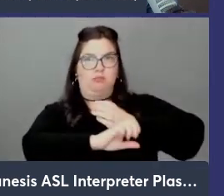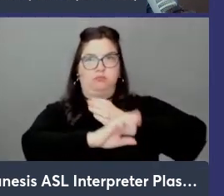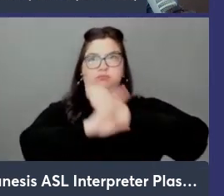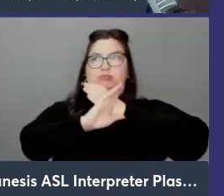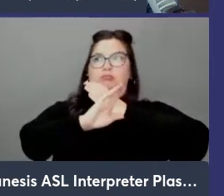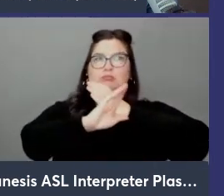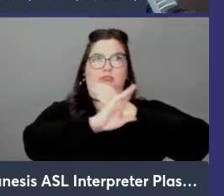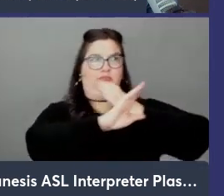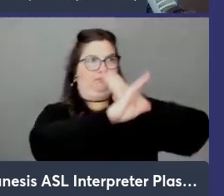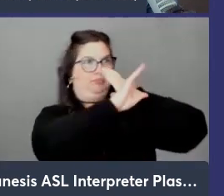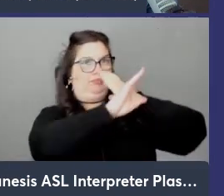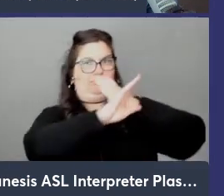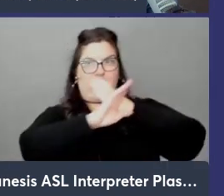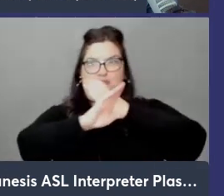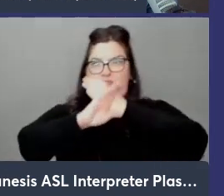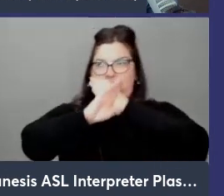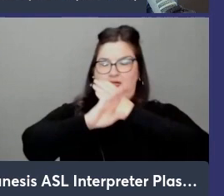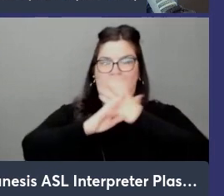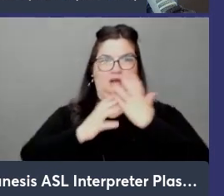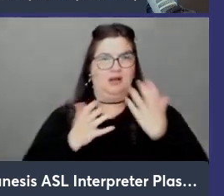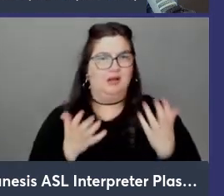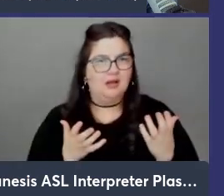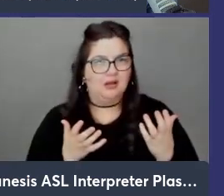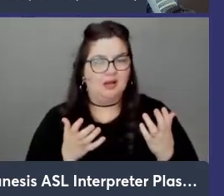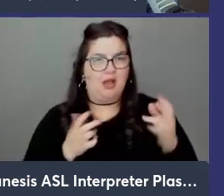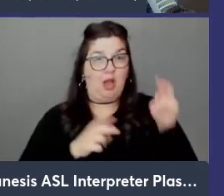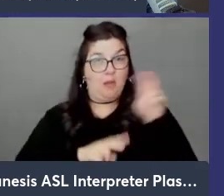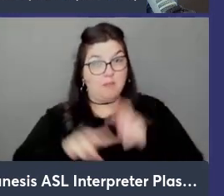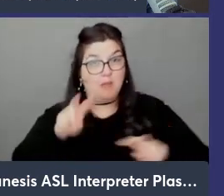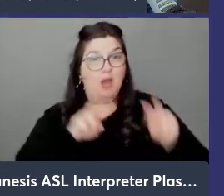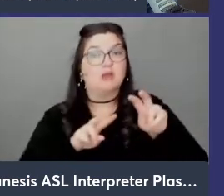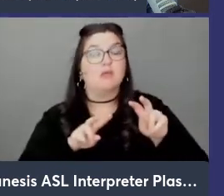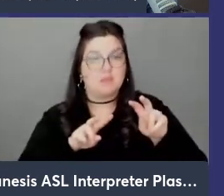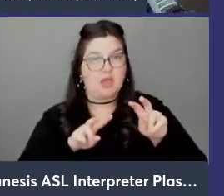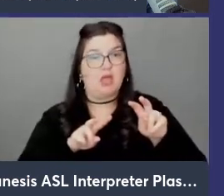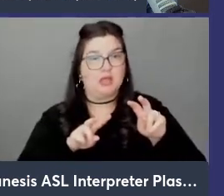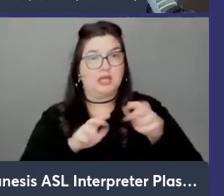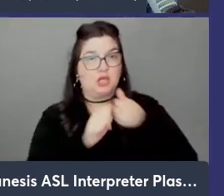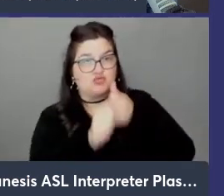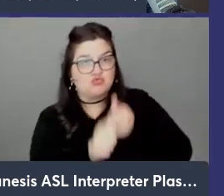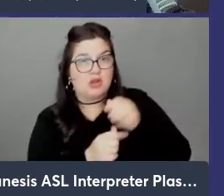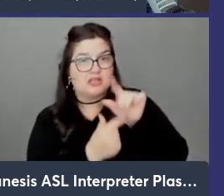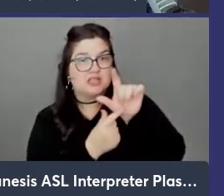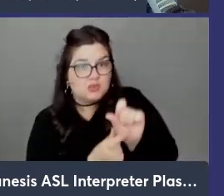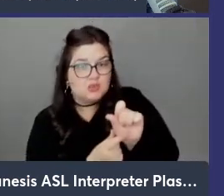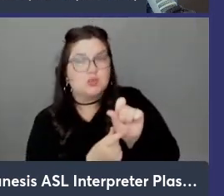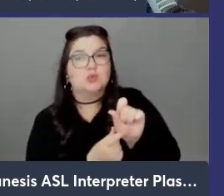and the monitoring and distributed tracing tools today, either homegrown, open source,